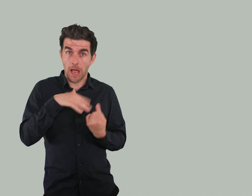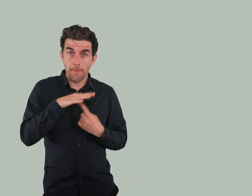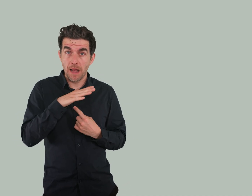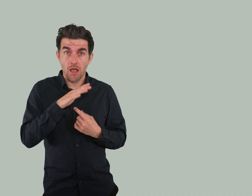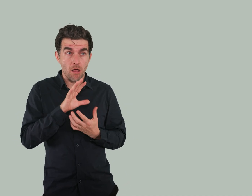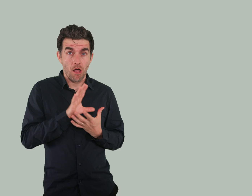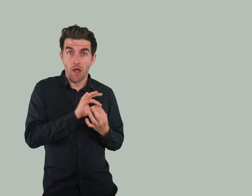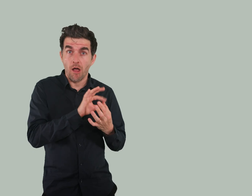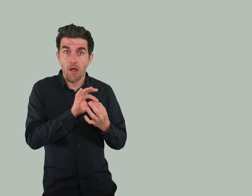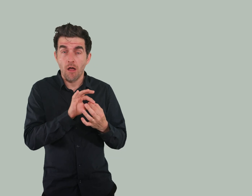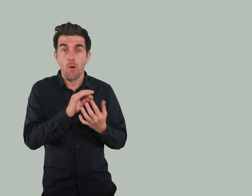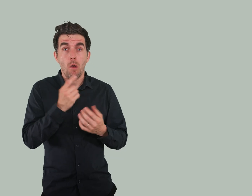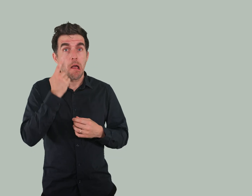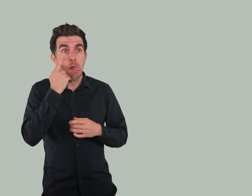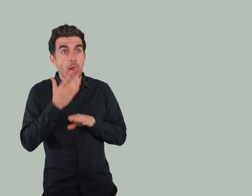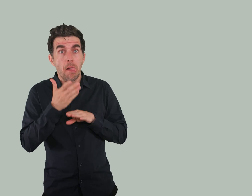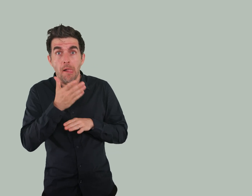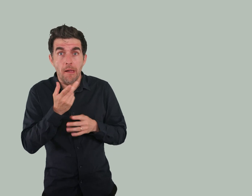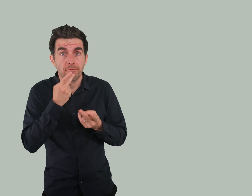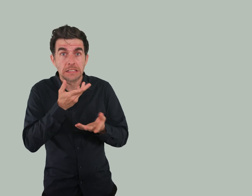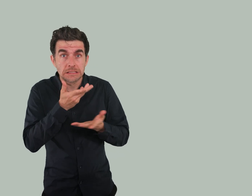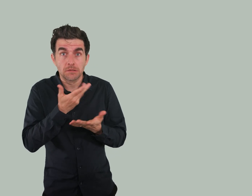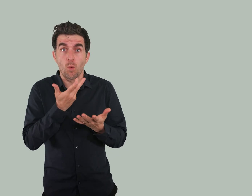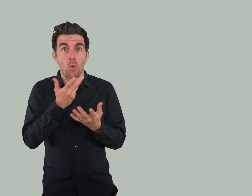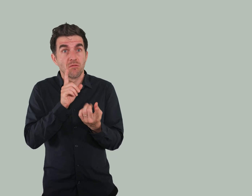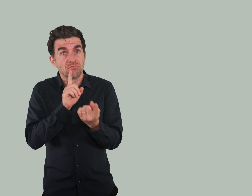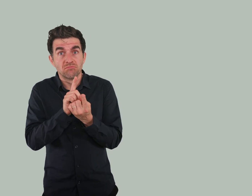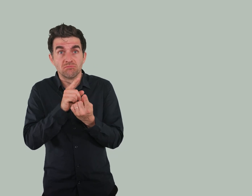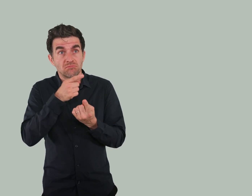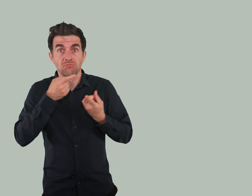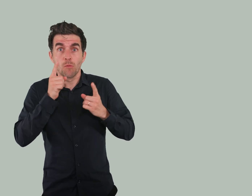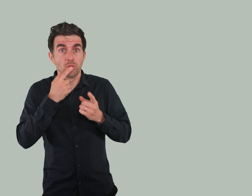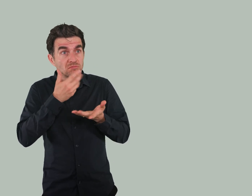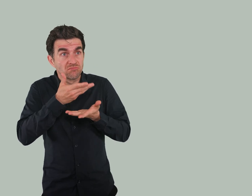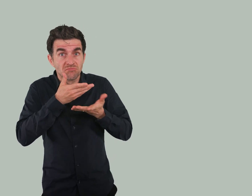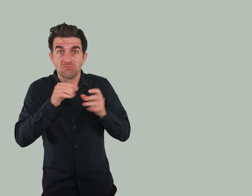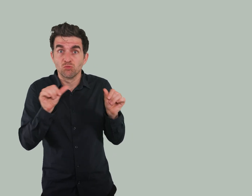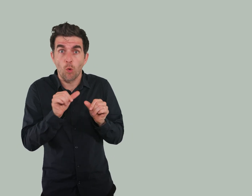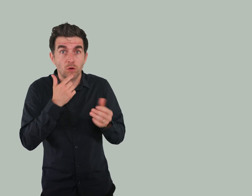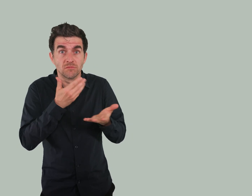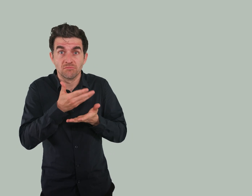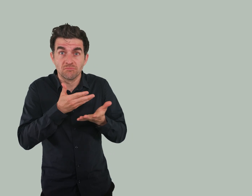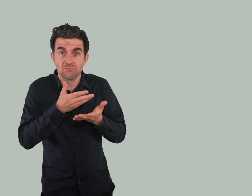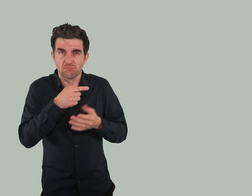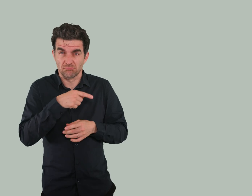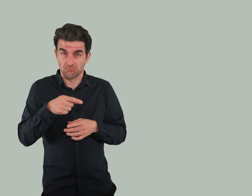a family contact, a speculative visit or short conversation with an employer.